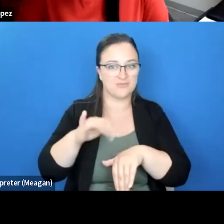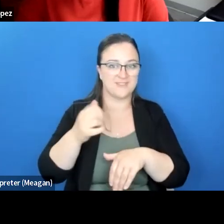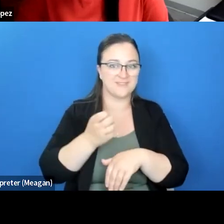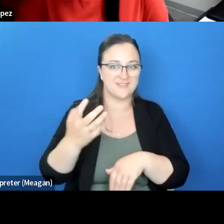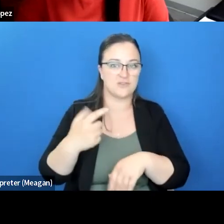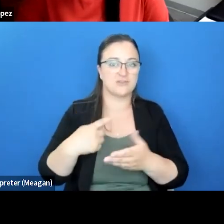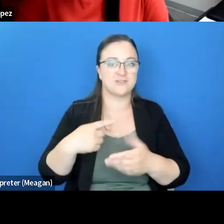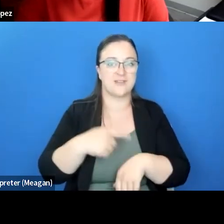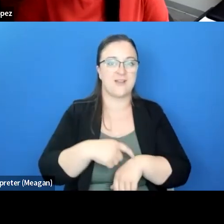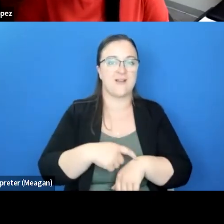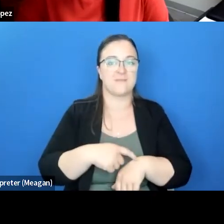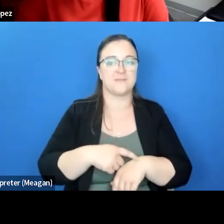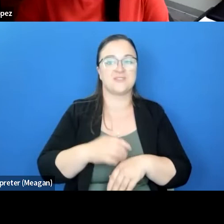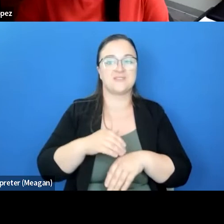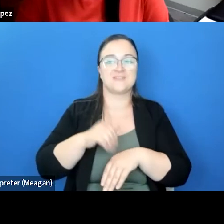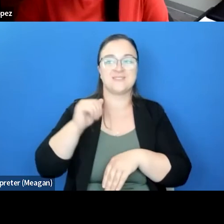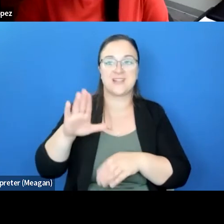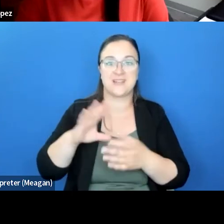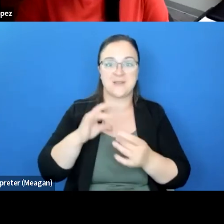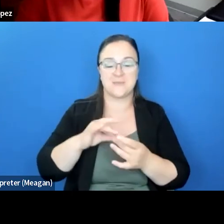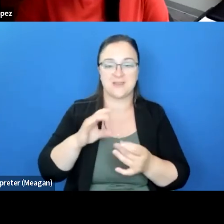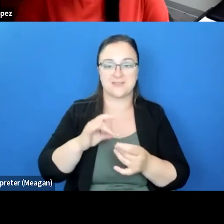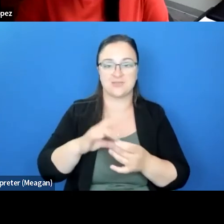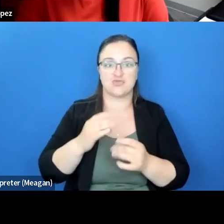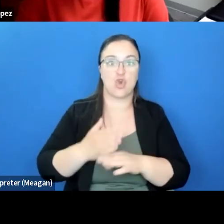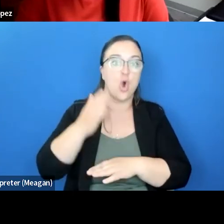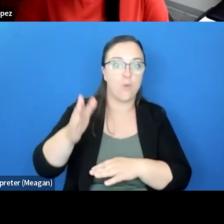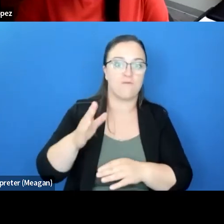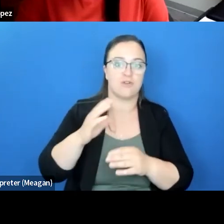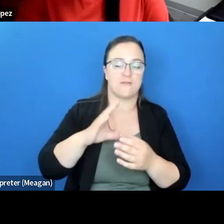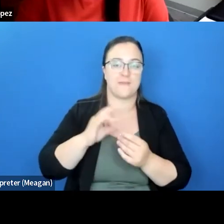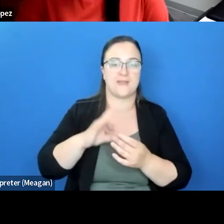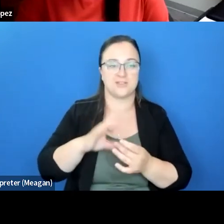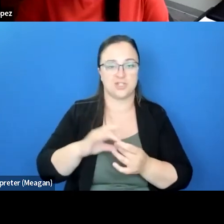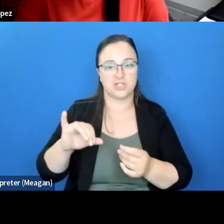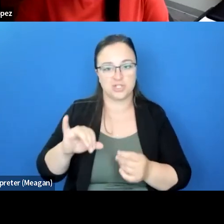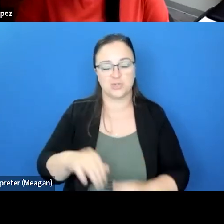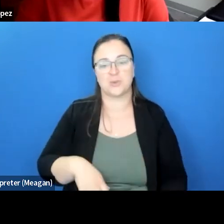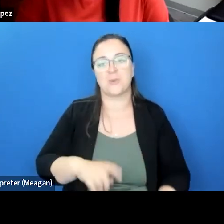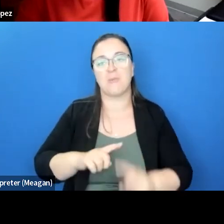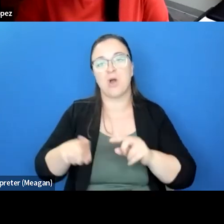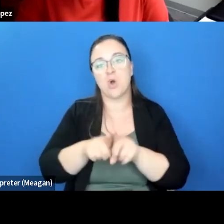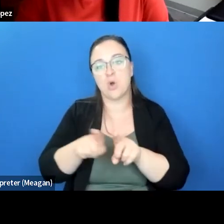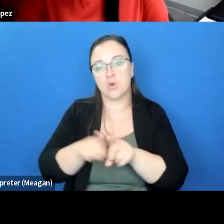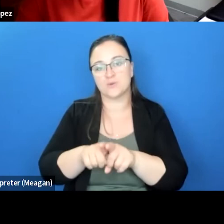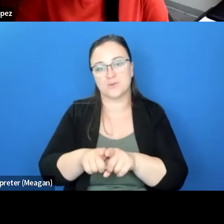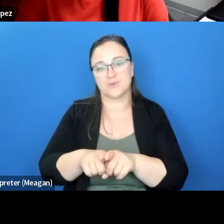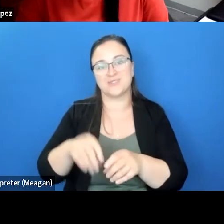you know, messaging, consistent messaging, over messaging, but also in different formats, right?